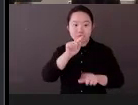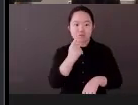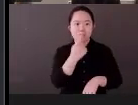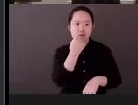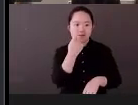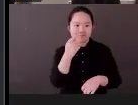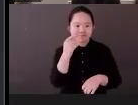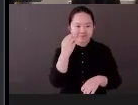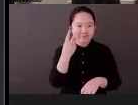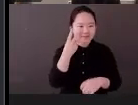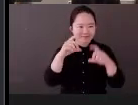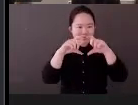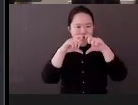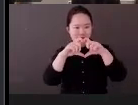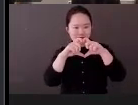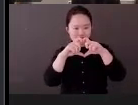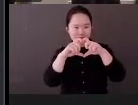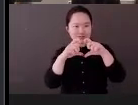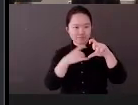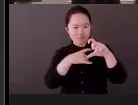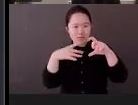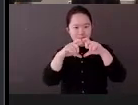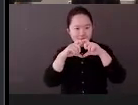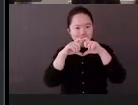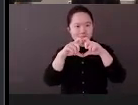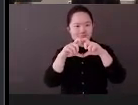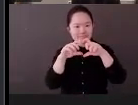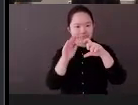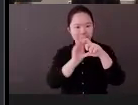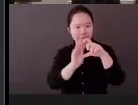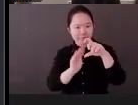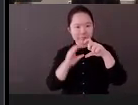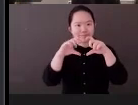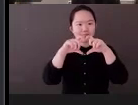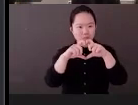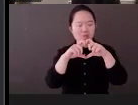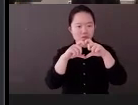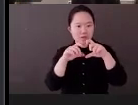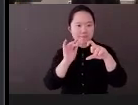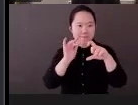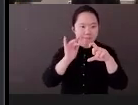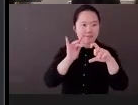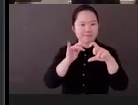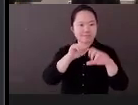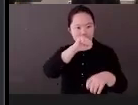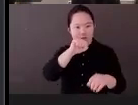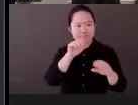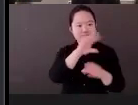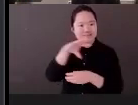maybe a button there? On top of the image of the